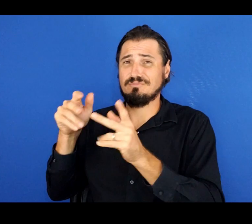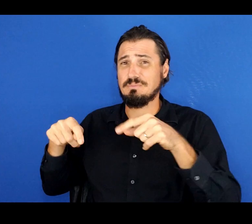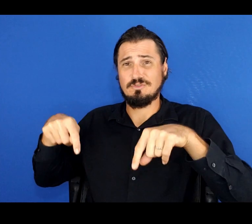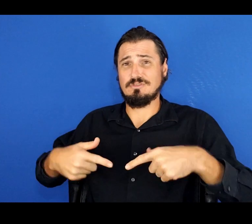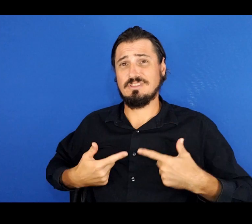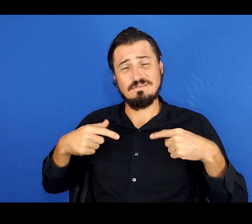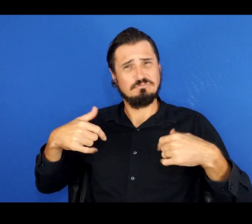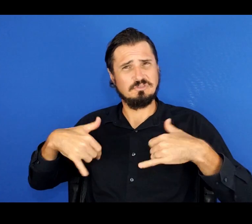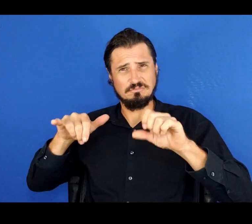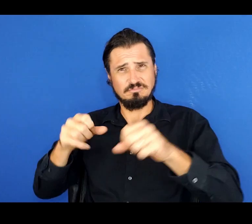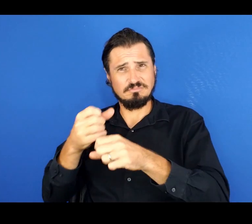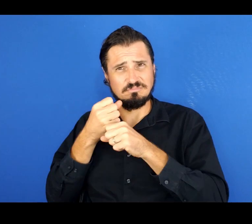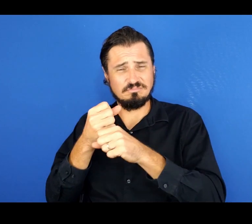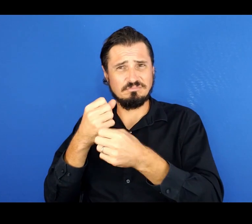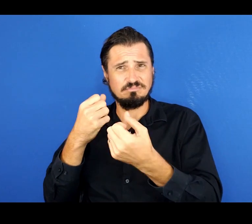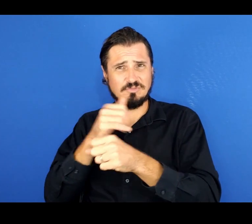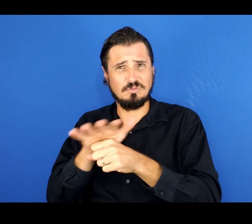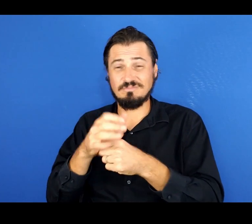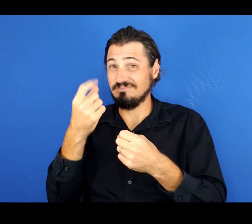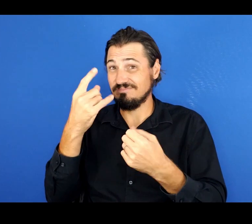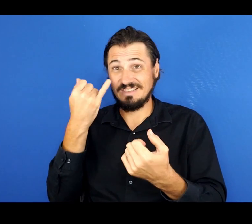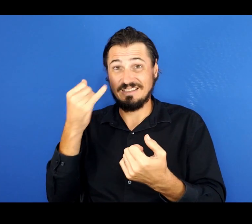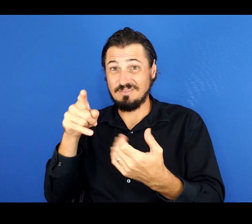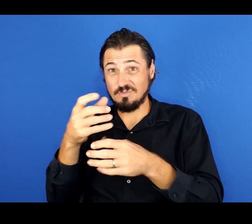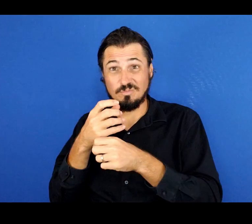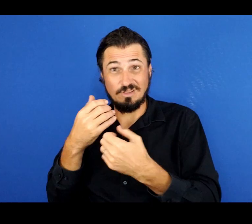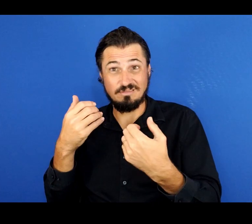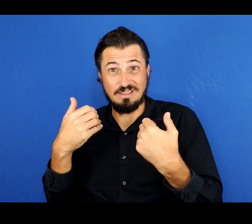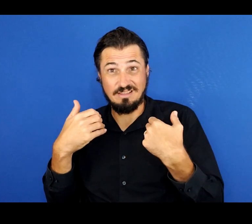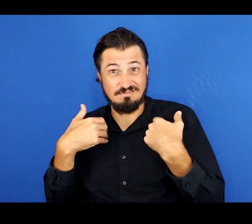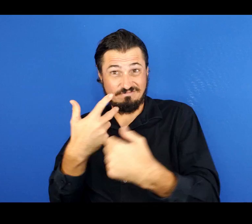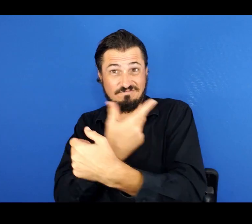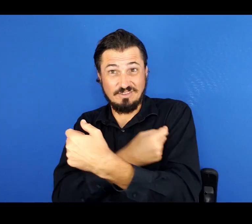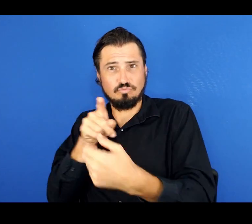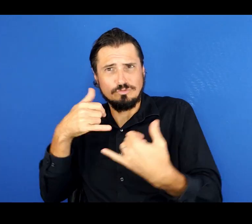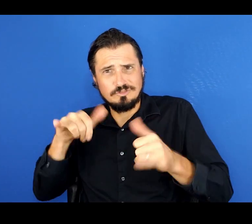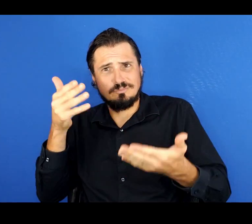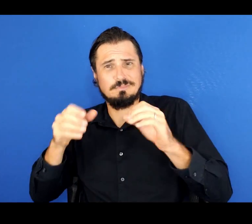and it is possible that even if you are vaccinated, you may still be able to pass the disease to vulnerable neighbors.